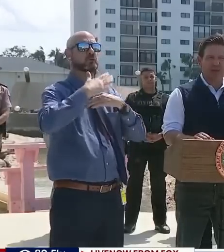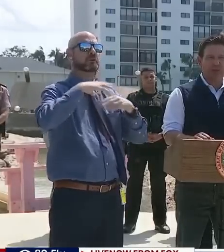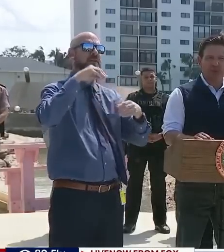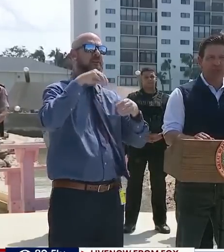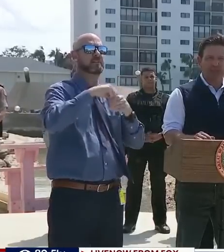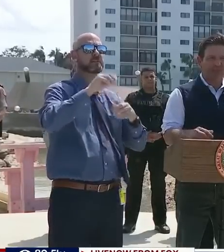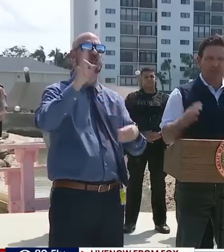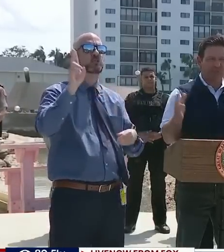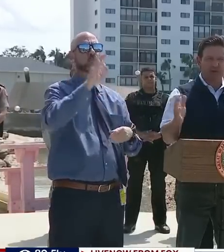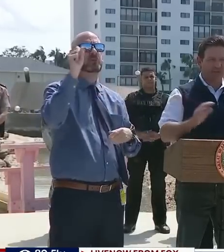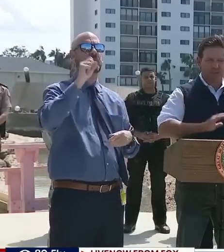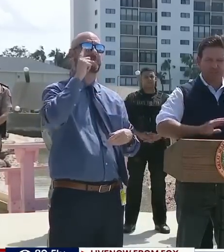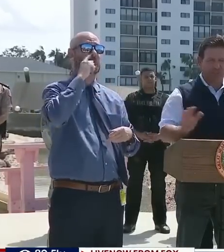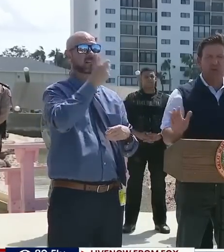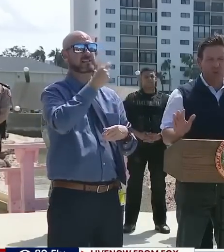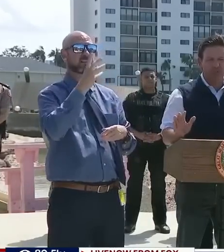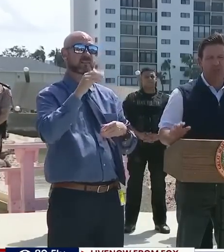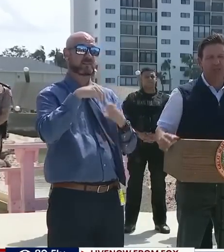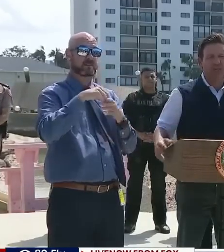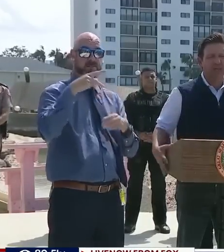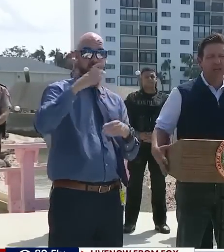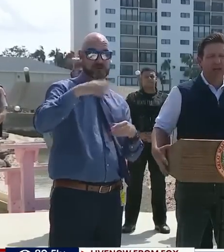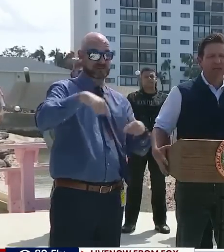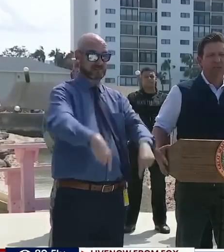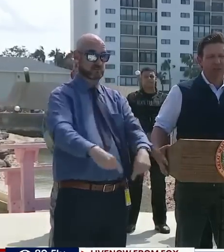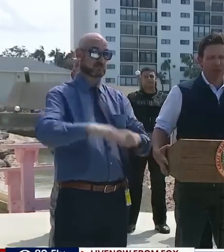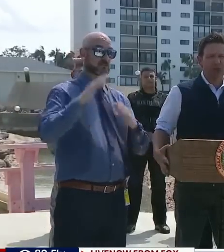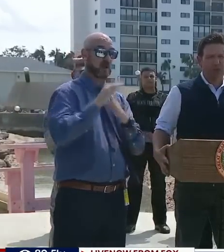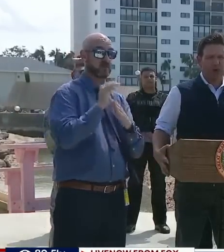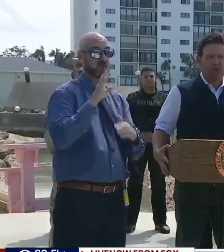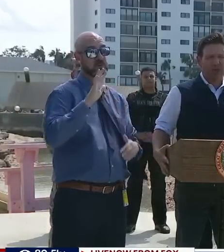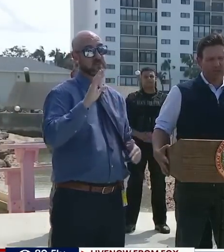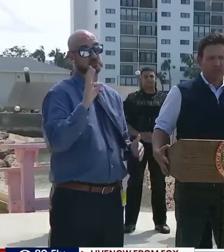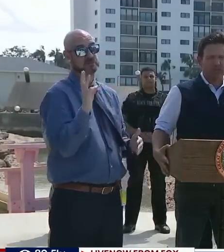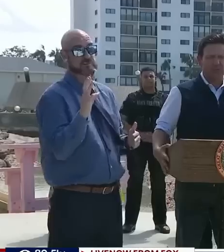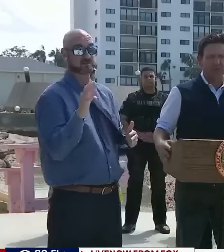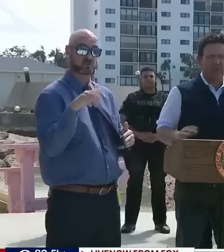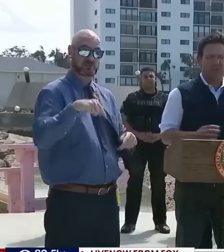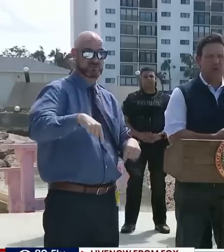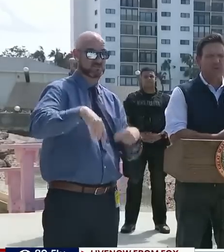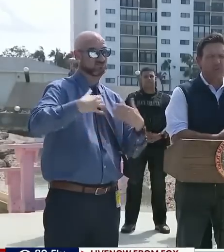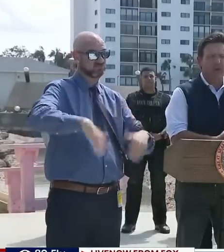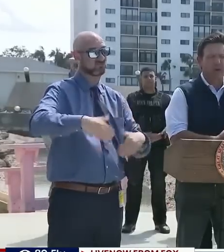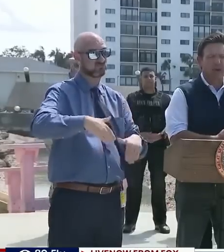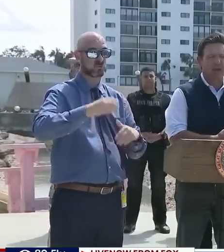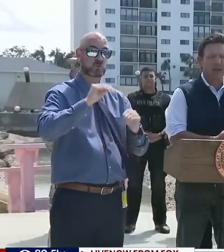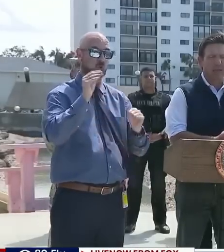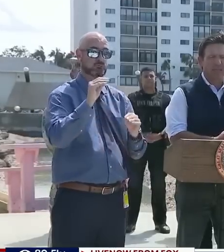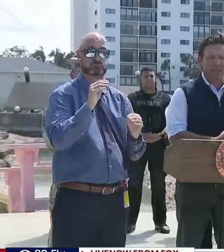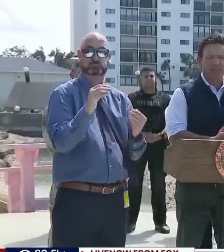around the country, and you did the top, 5 or 6 beaches in America, you'd have several of them right here in pelis County would make the